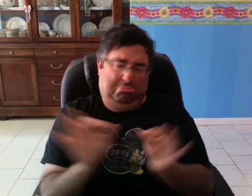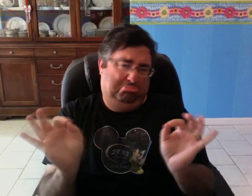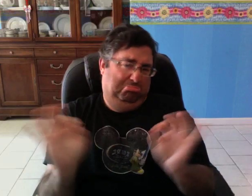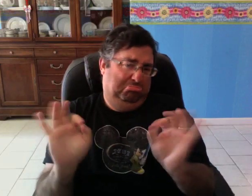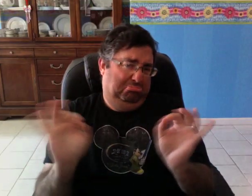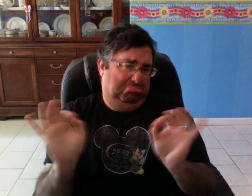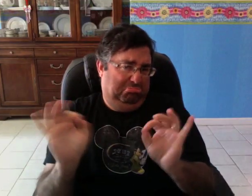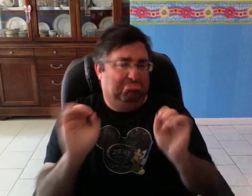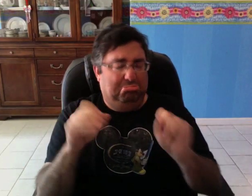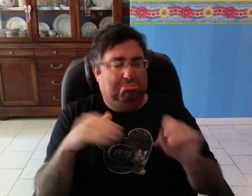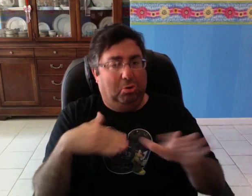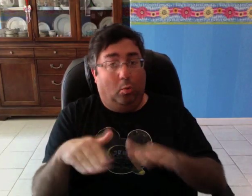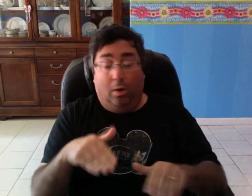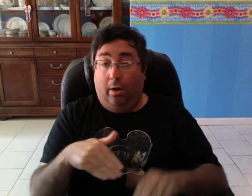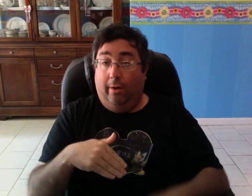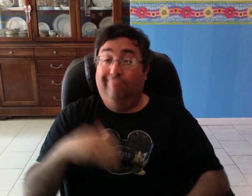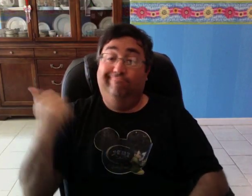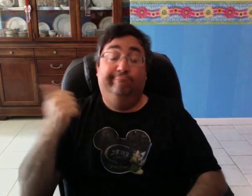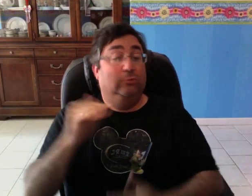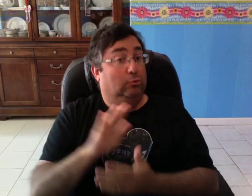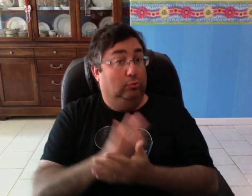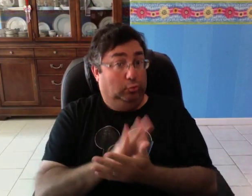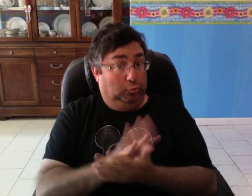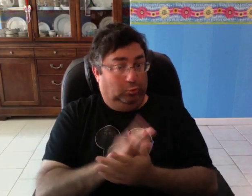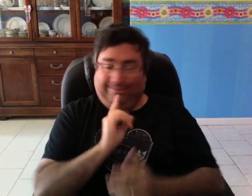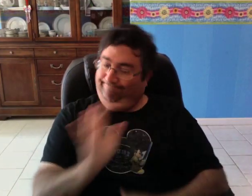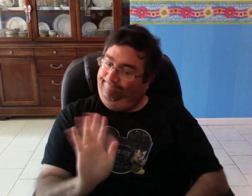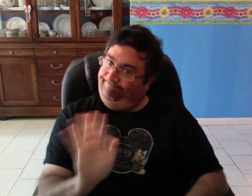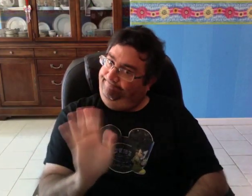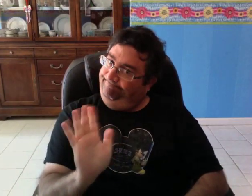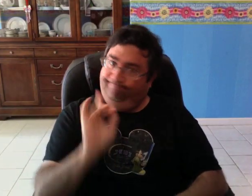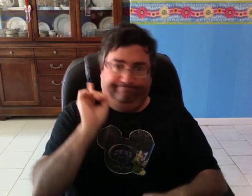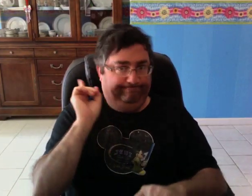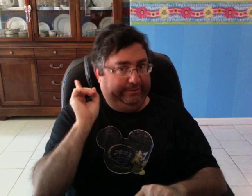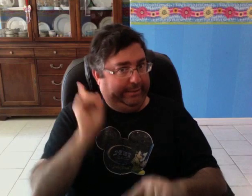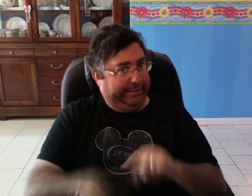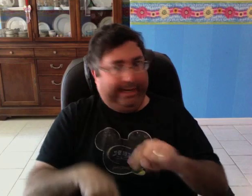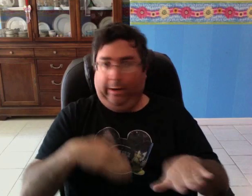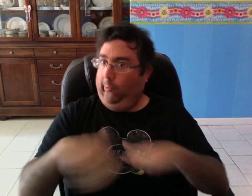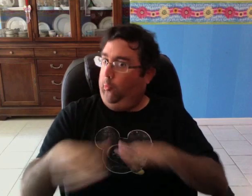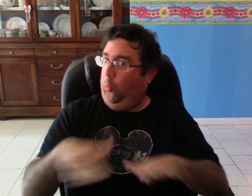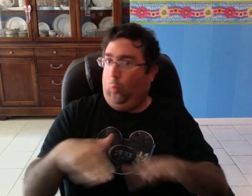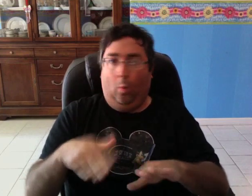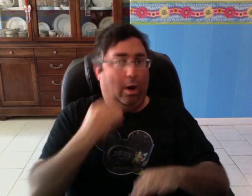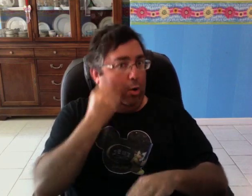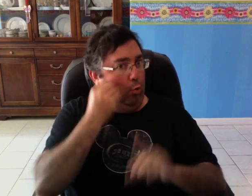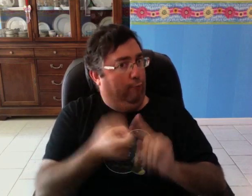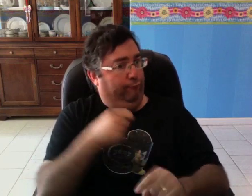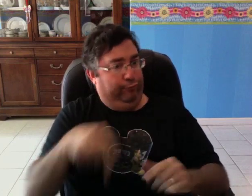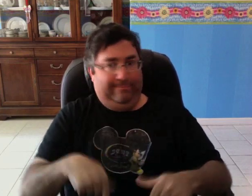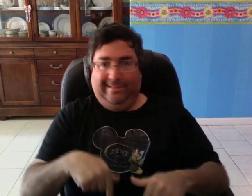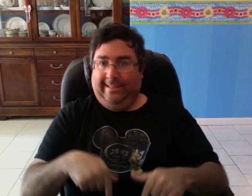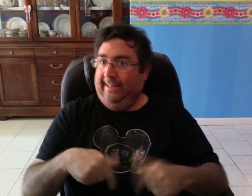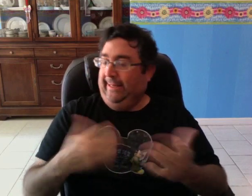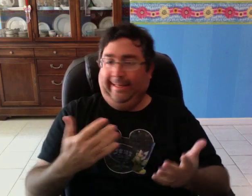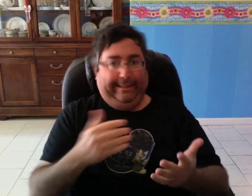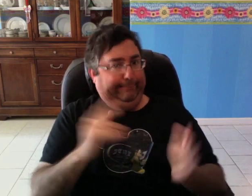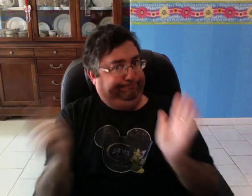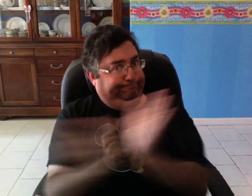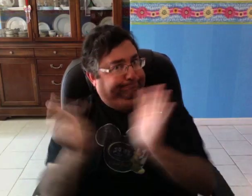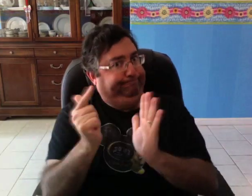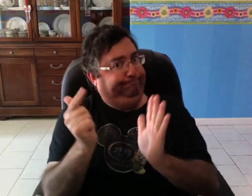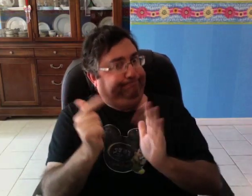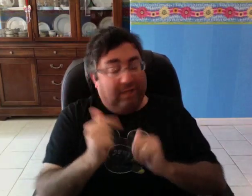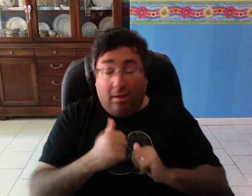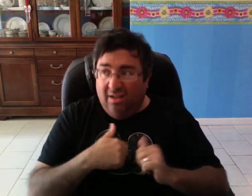But the school staff said it was against policy for me to walk home from the school.